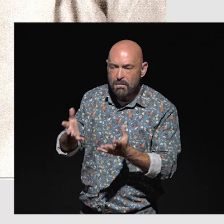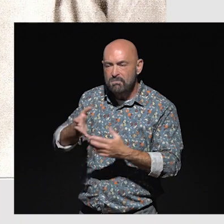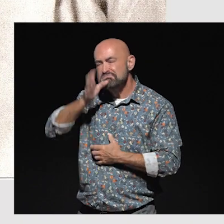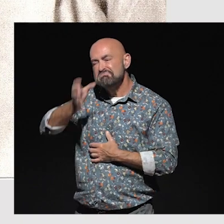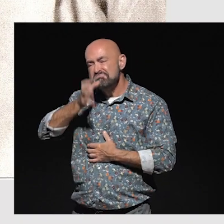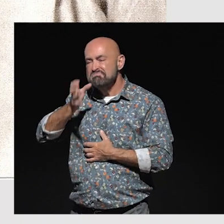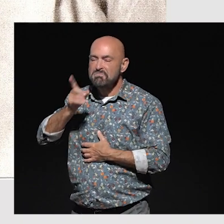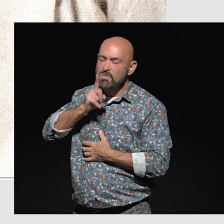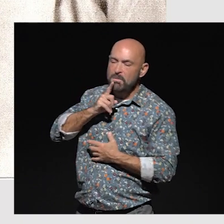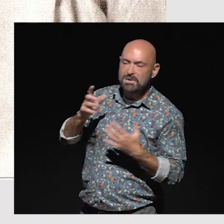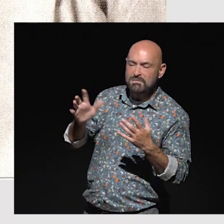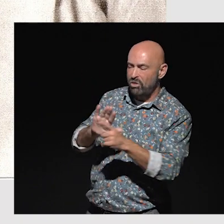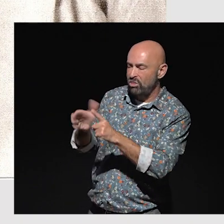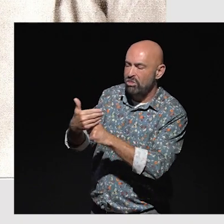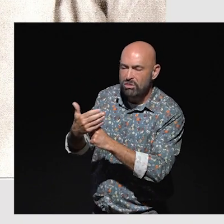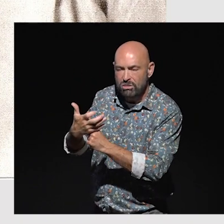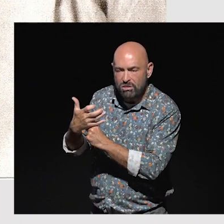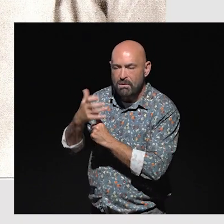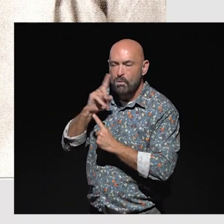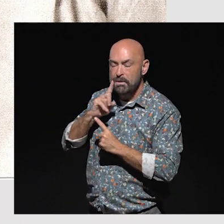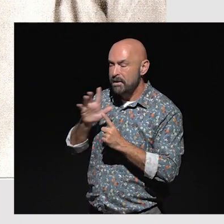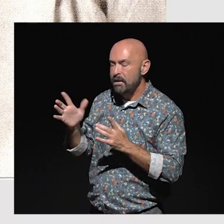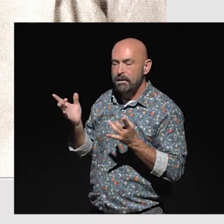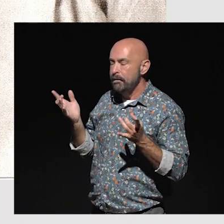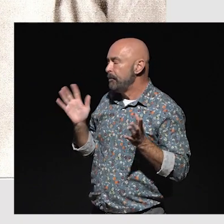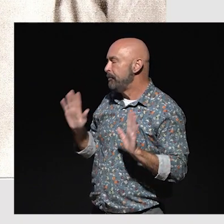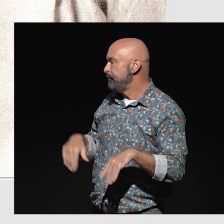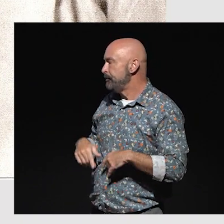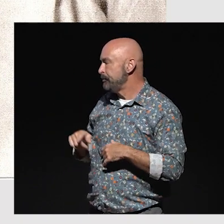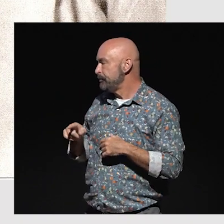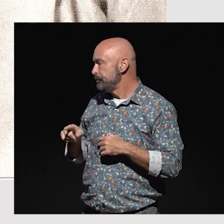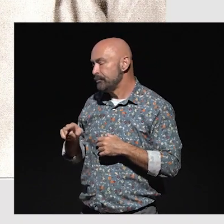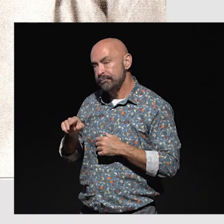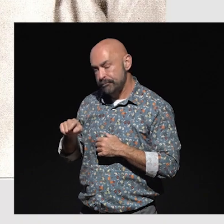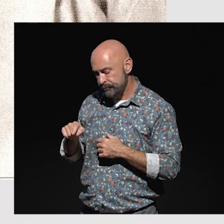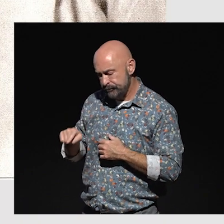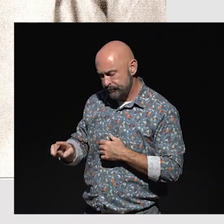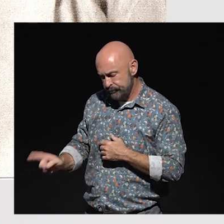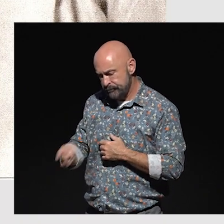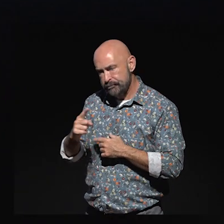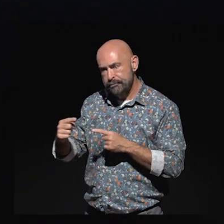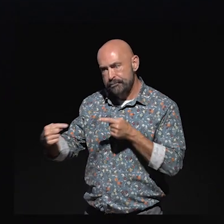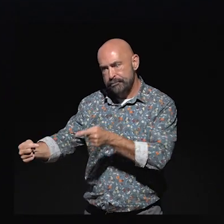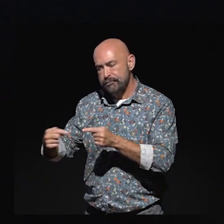completely dissipated life. She actually took her own ward to court to prevent him